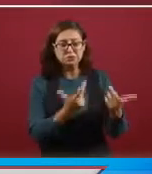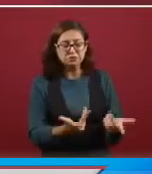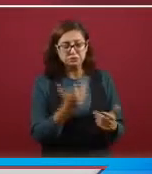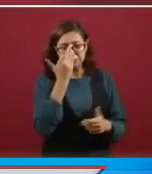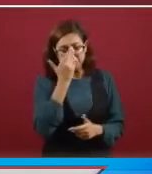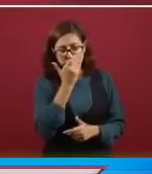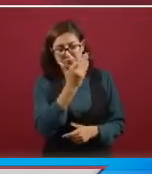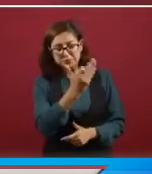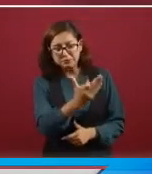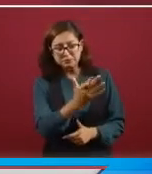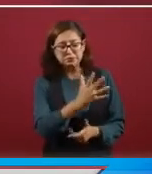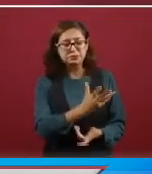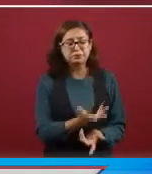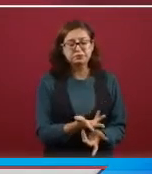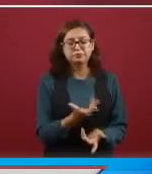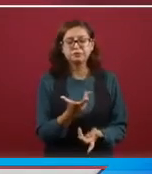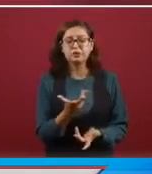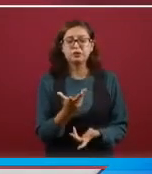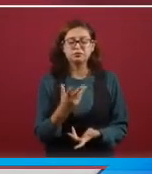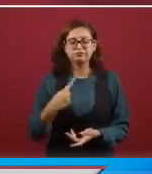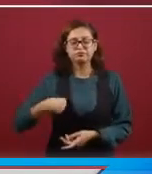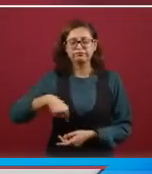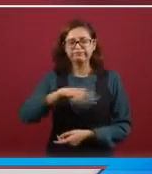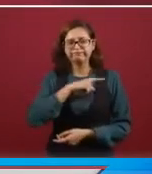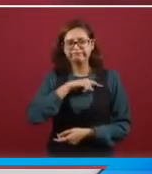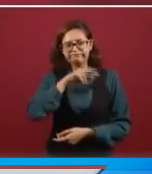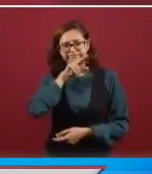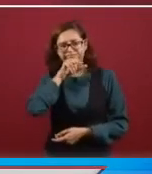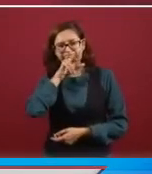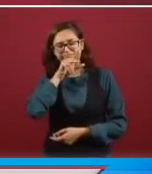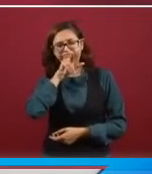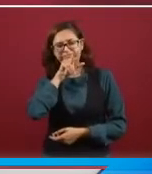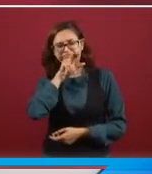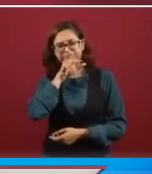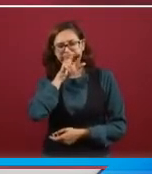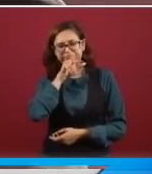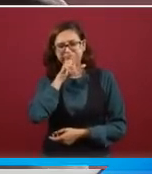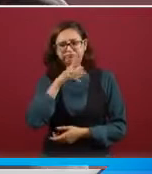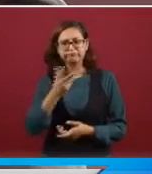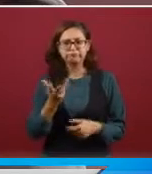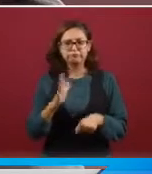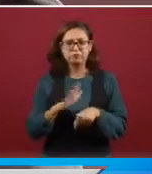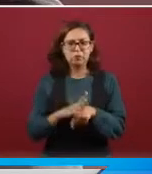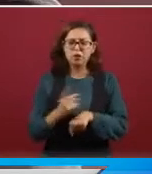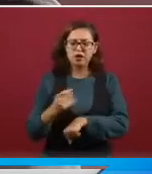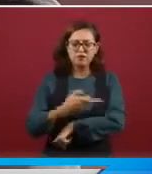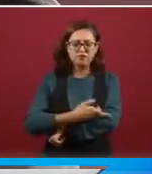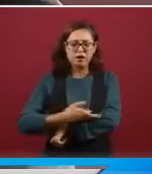Border accesses in the north of the country will be controlled to prevent the internment of weapons from the United States